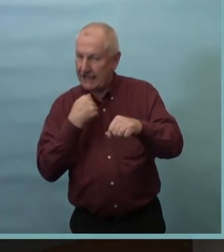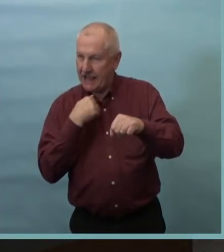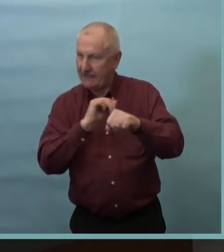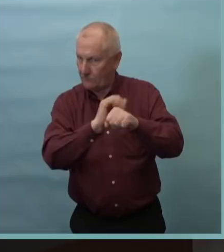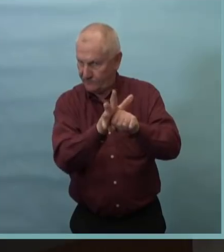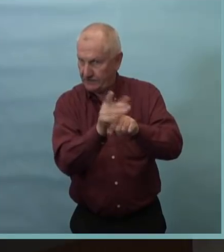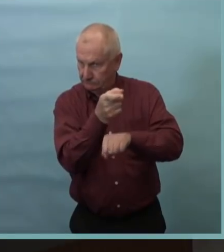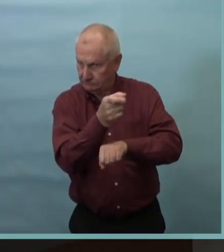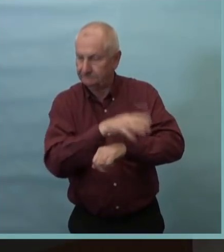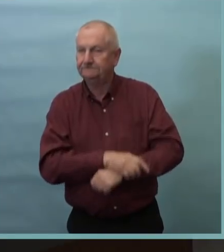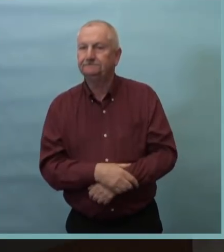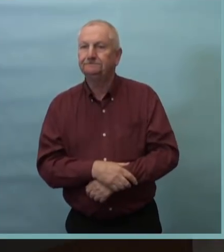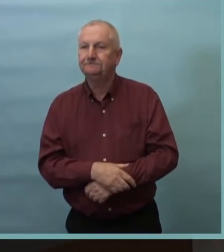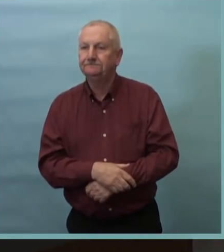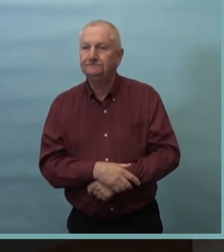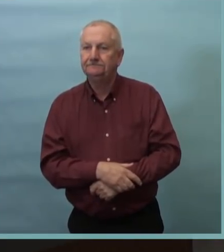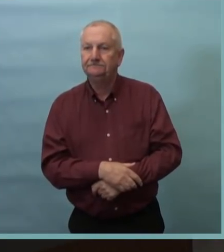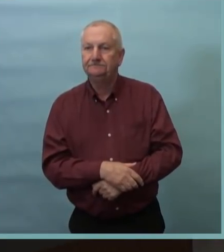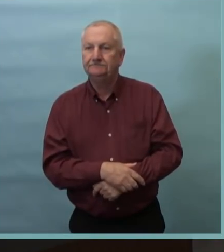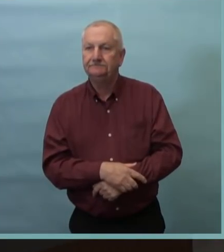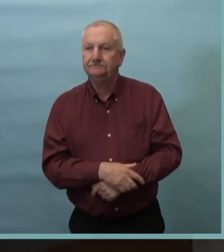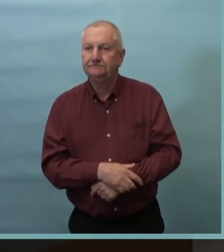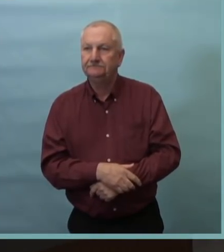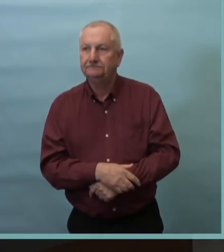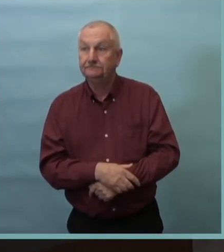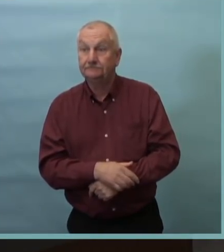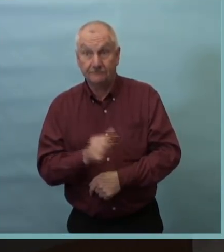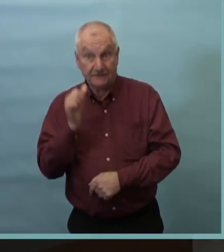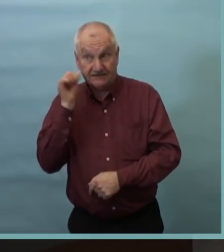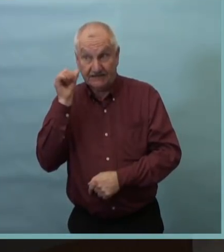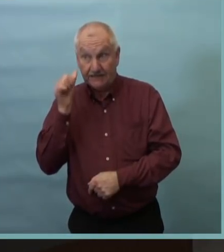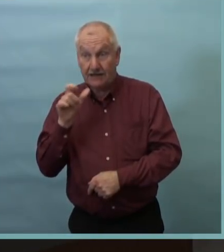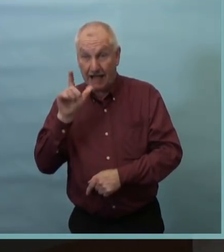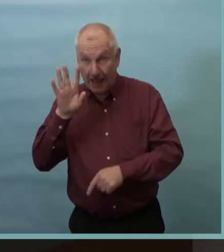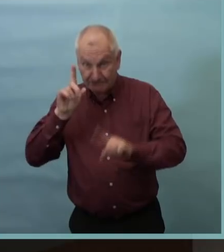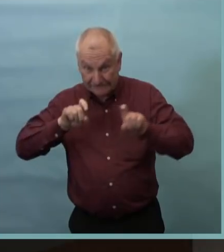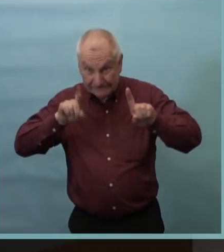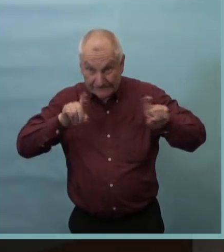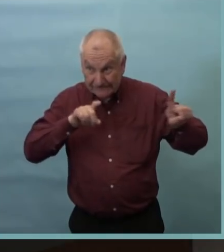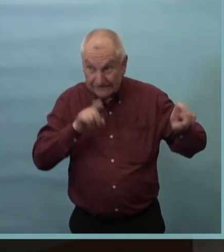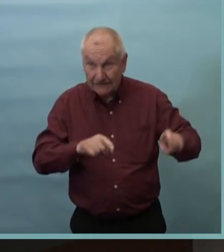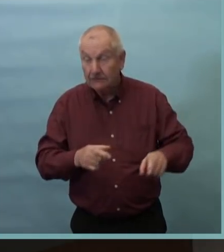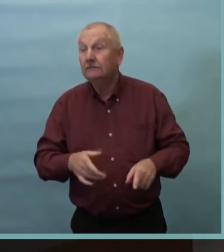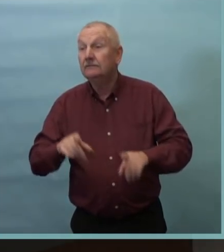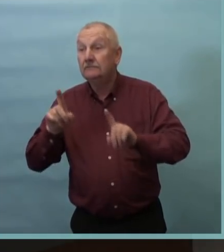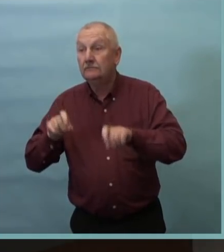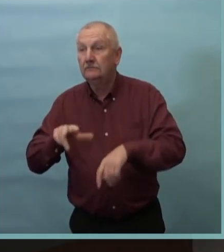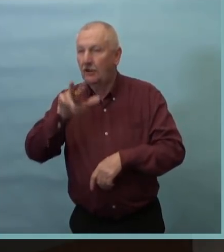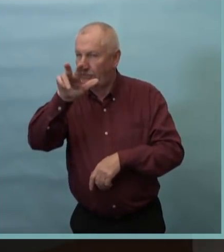additional 377 laboratory tests were performed this brings the revised total